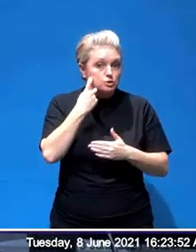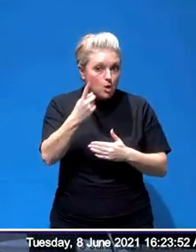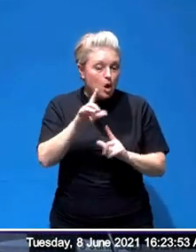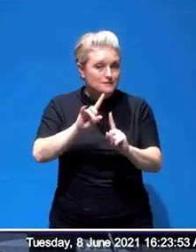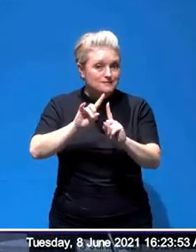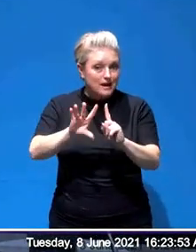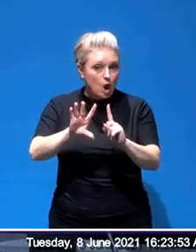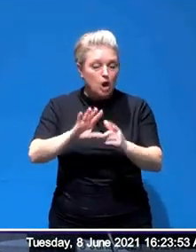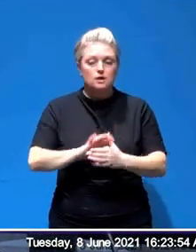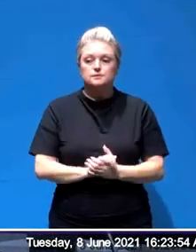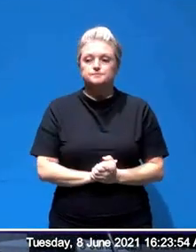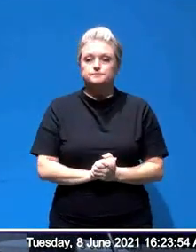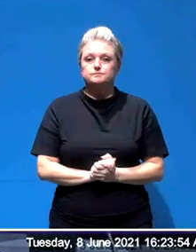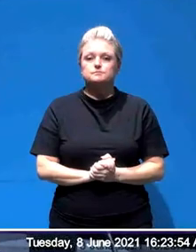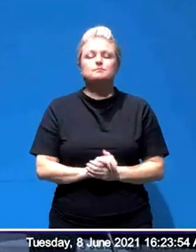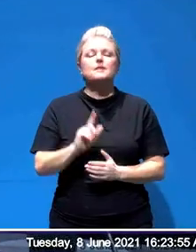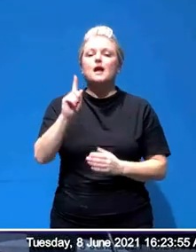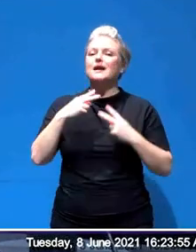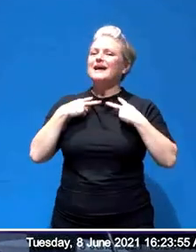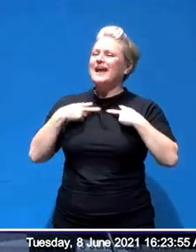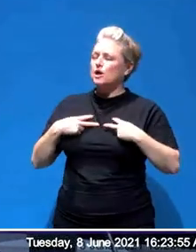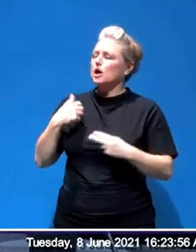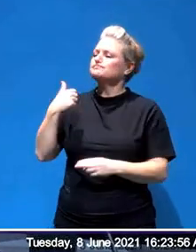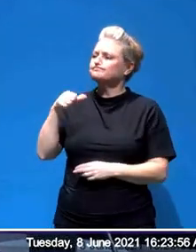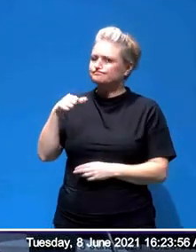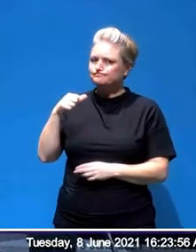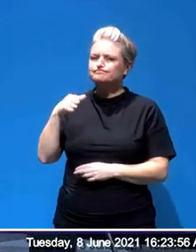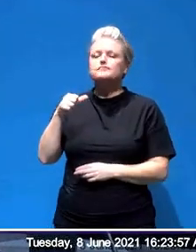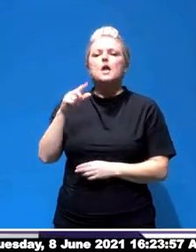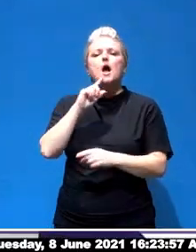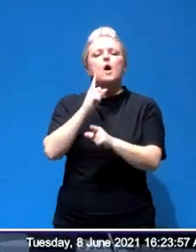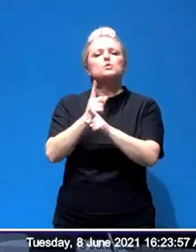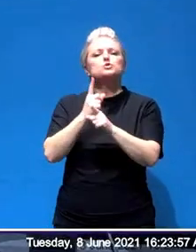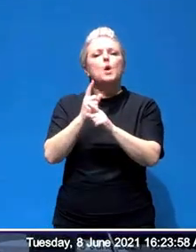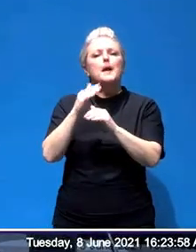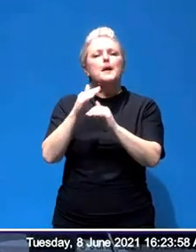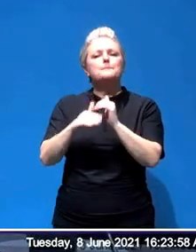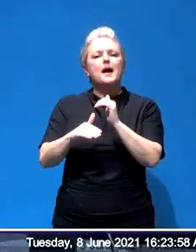You might recall in my opening, I made reference to section 6M of the Royal